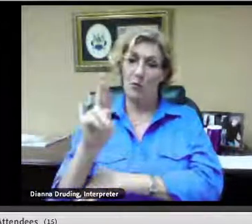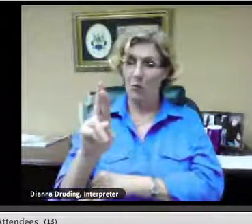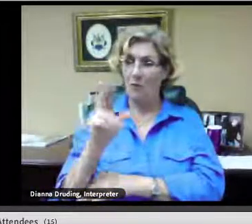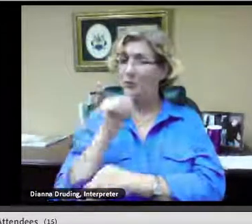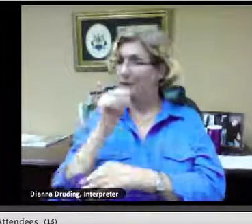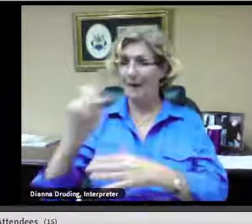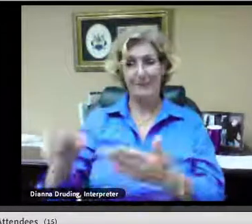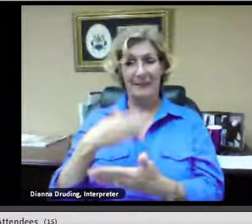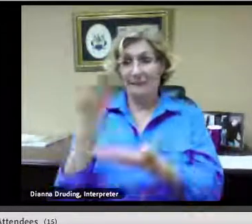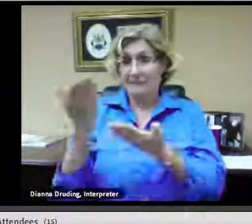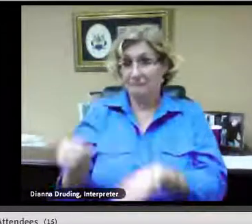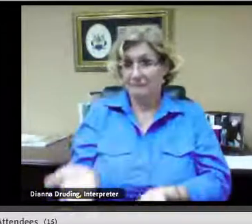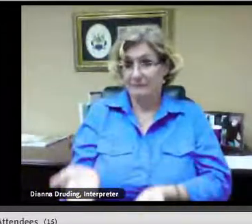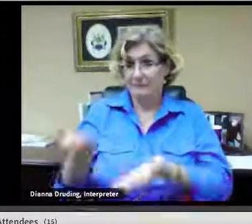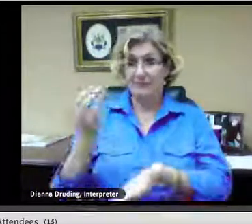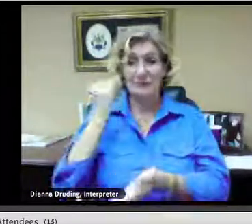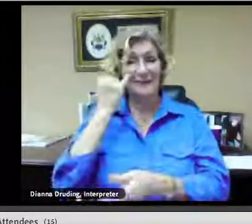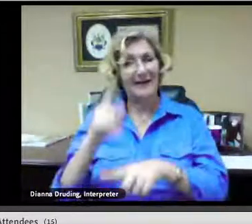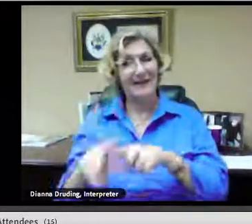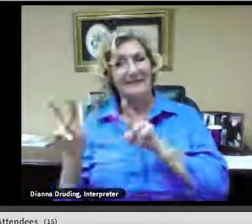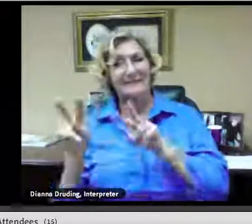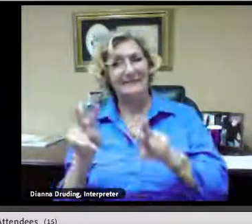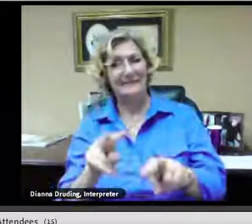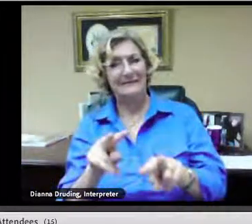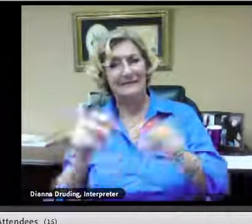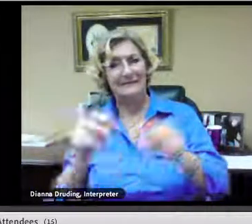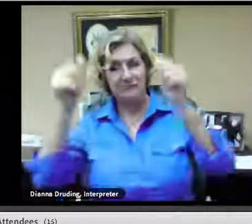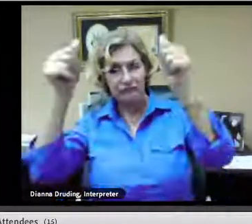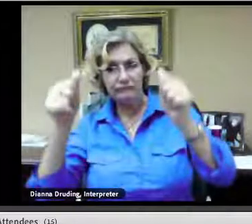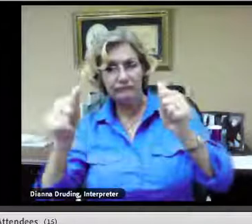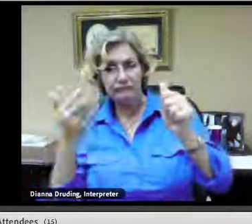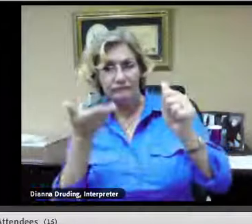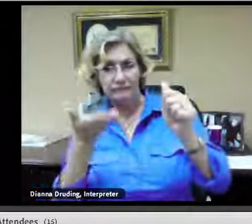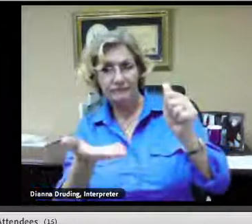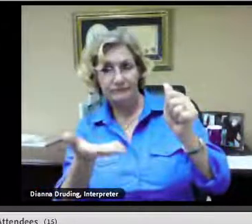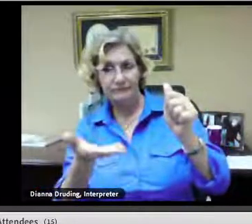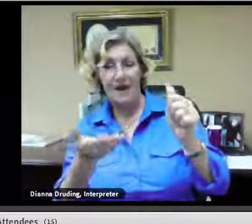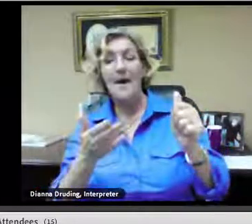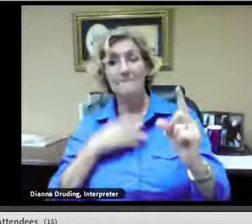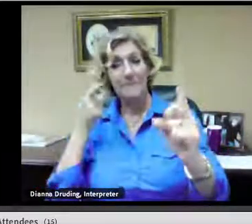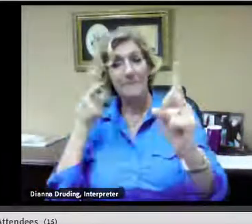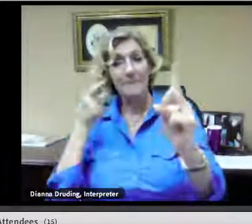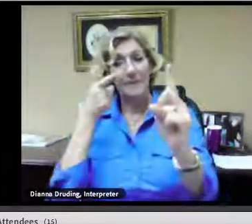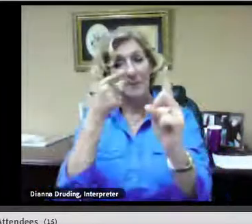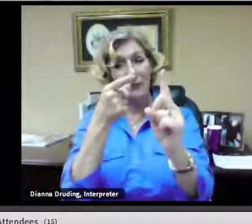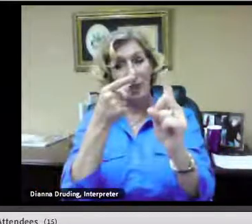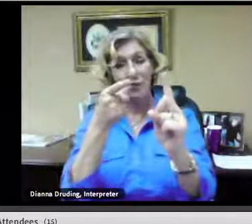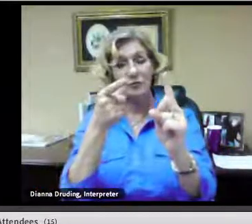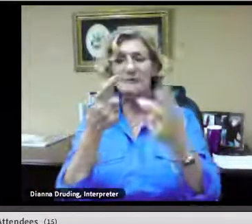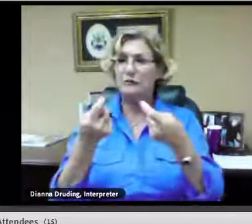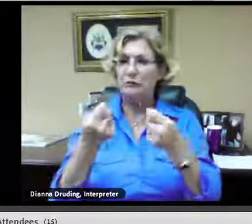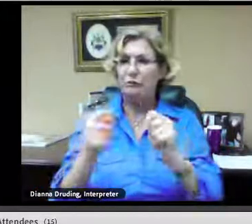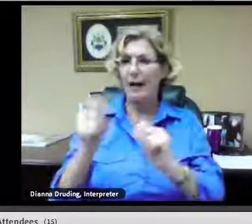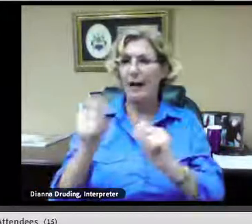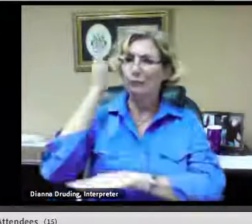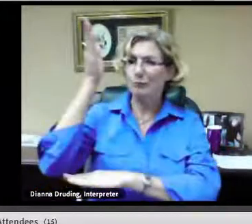if they can't see what the screen is, so my goal is to try to kind of present in such a way that if a person